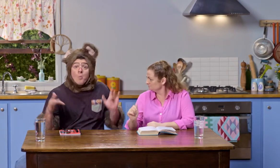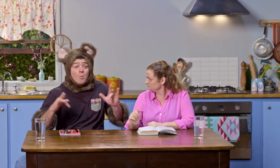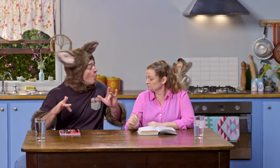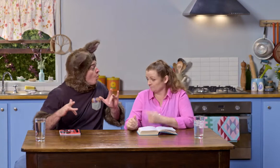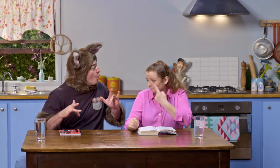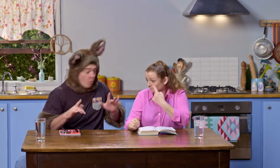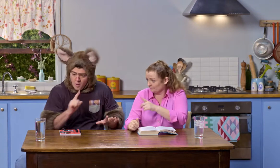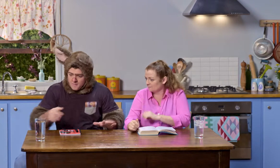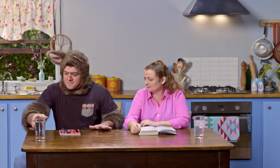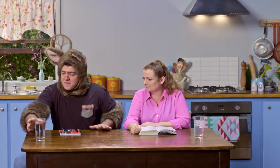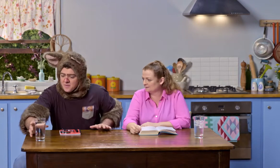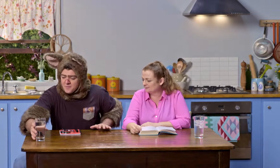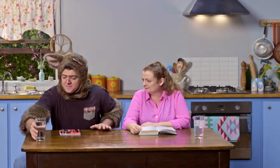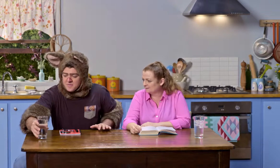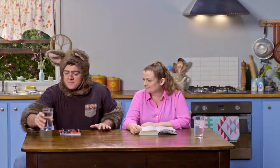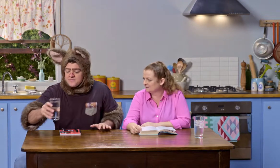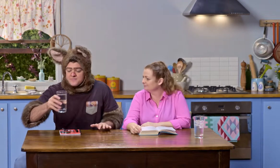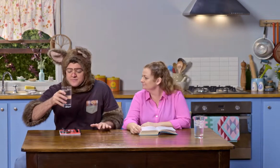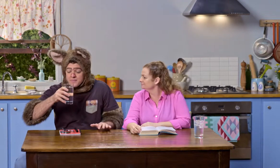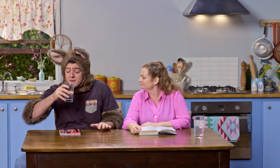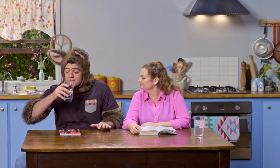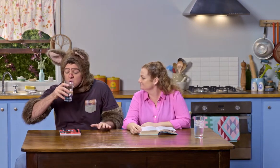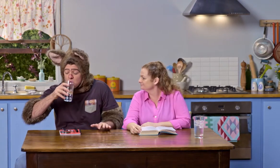No, not yet. Try it. OK.